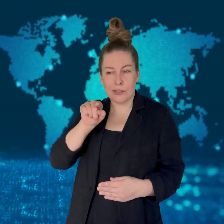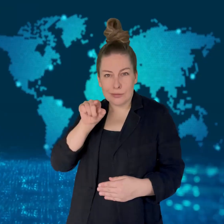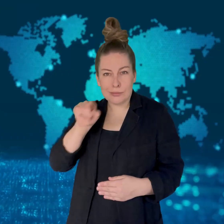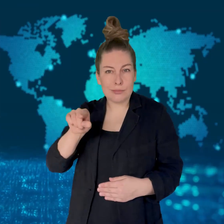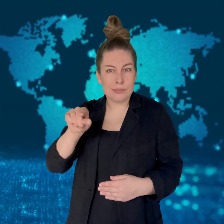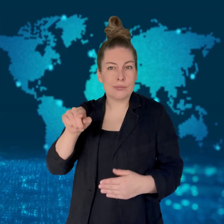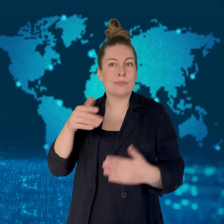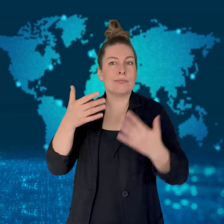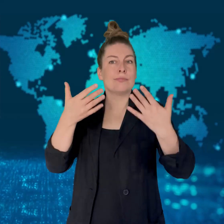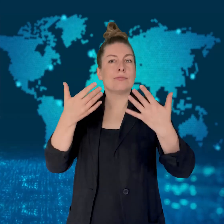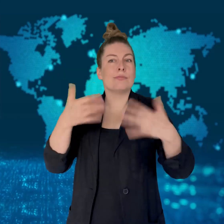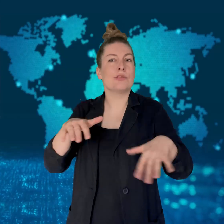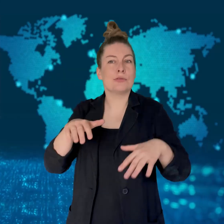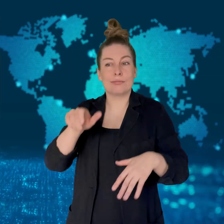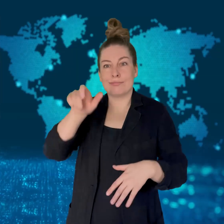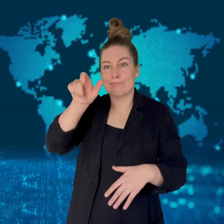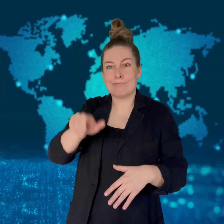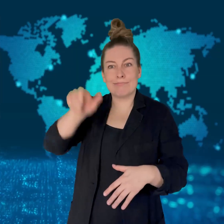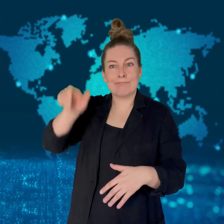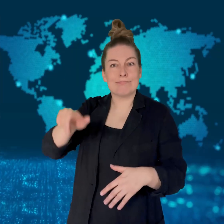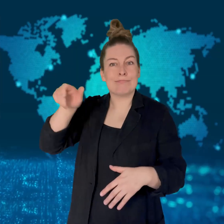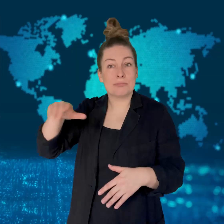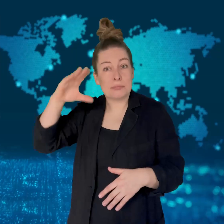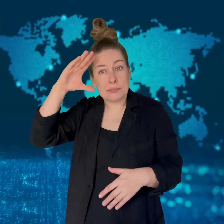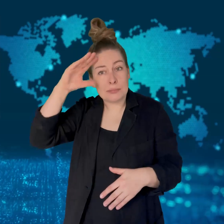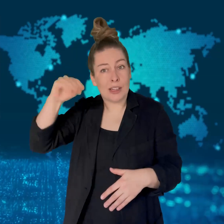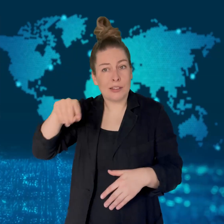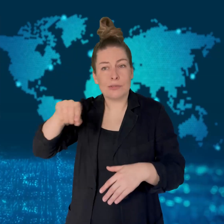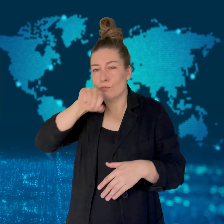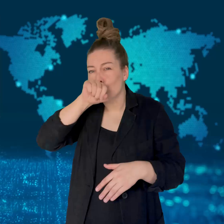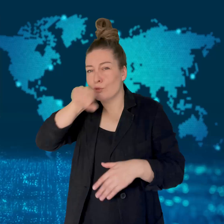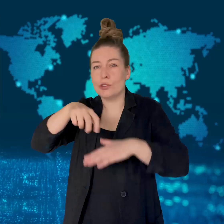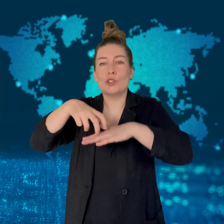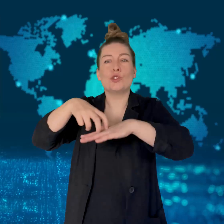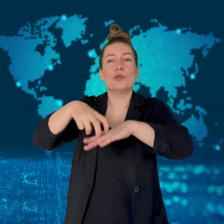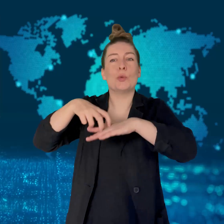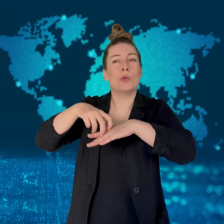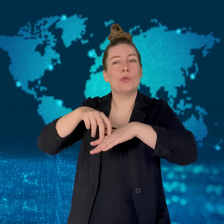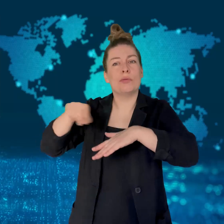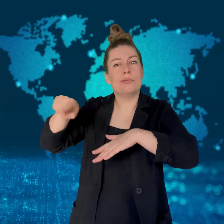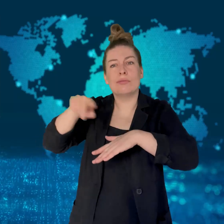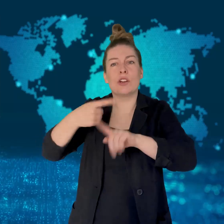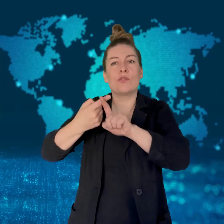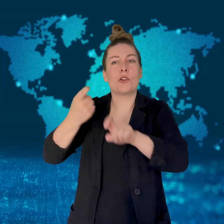[MONIKA]: Four bodies have been found in the search for US